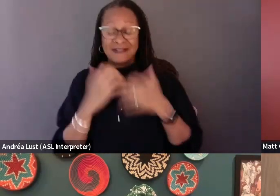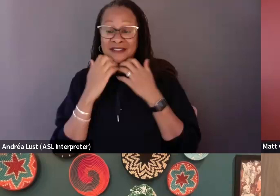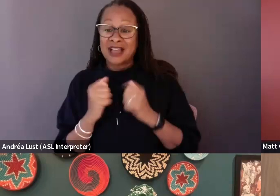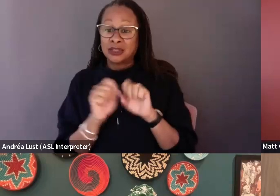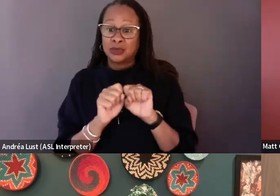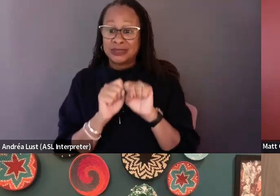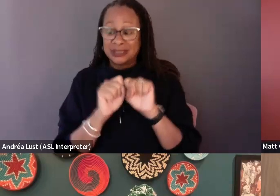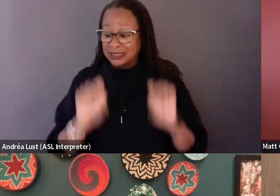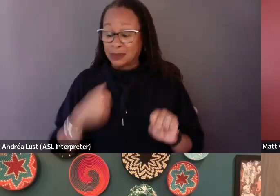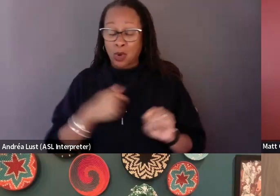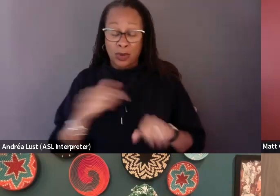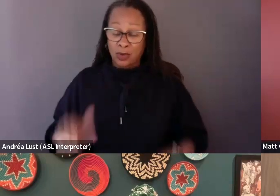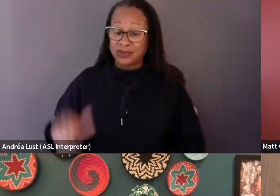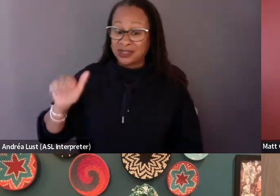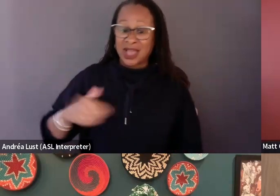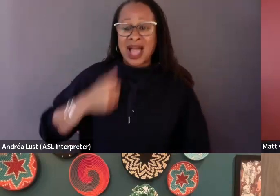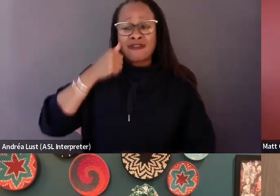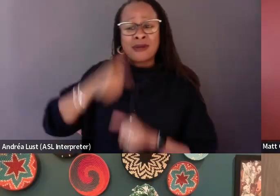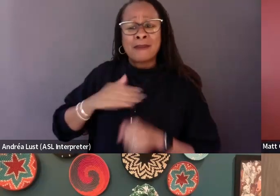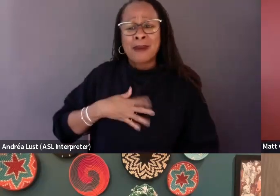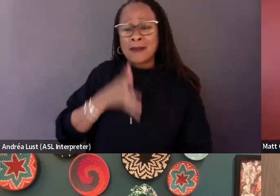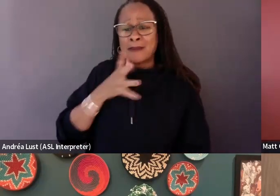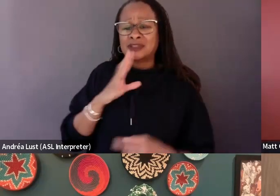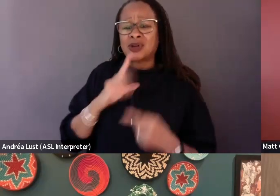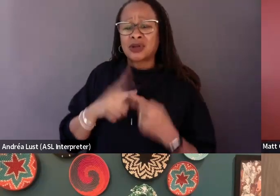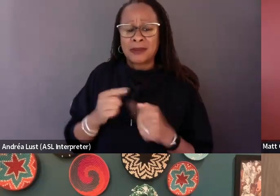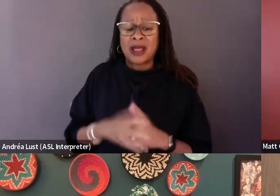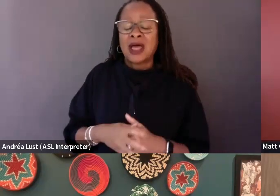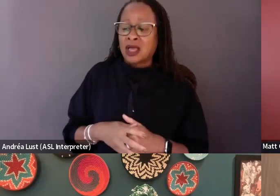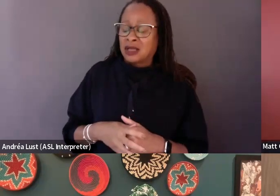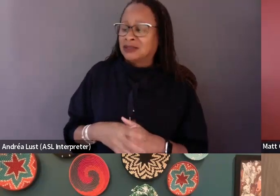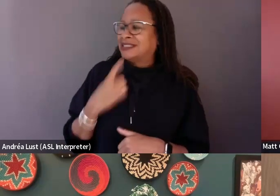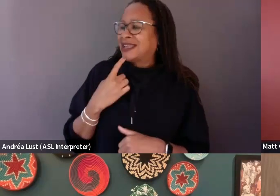As kids I remember my mother talking constantly about learn to be satisfied, learn to be satisfied.